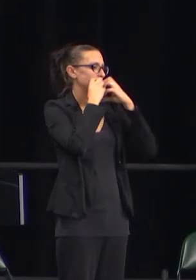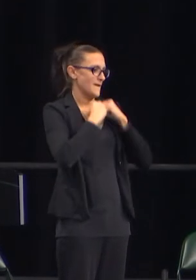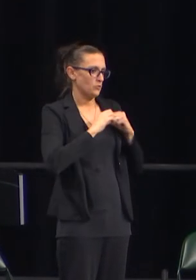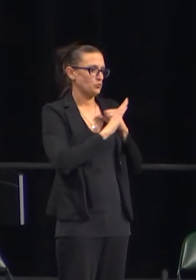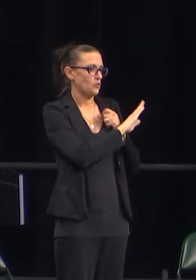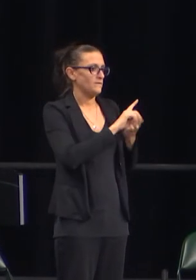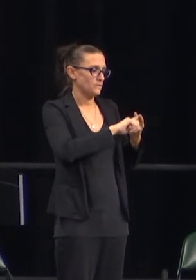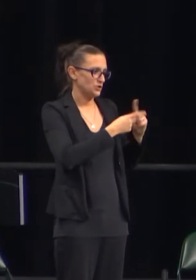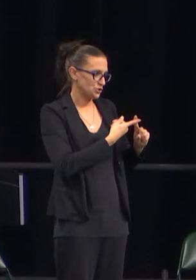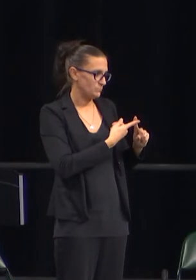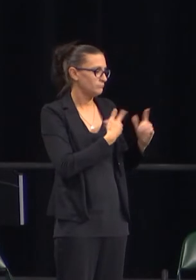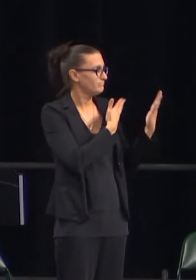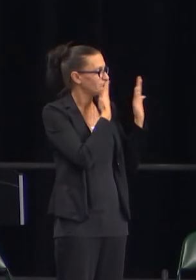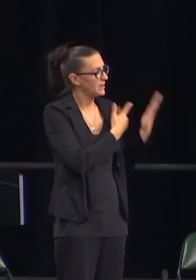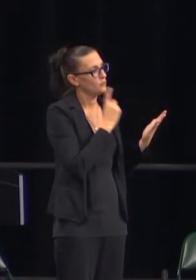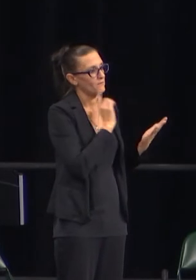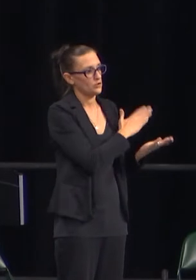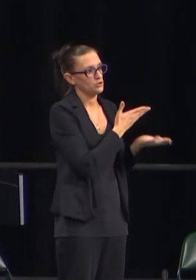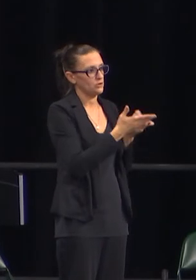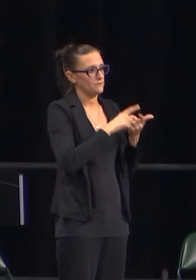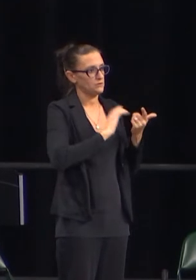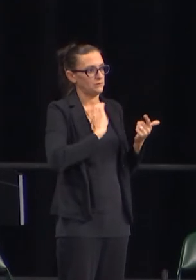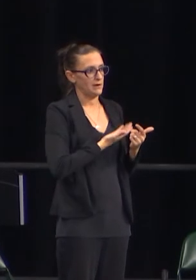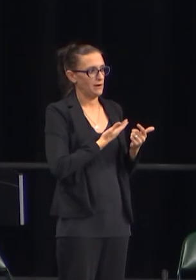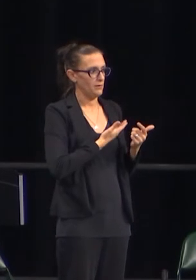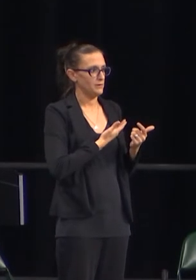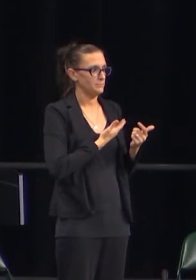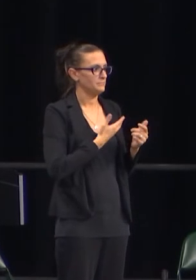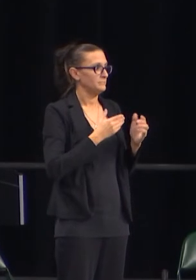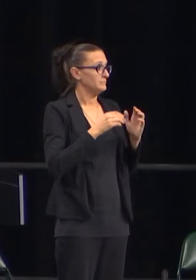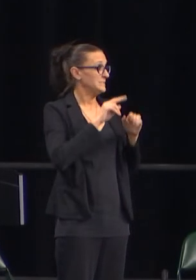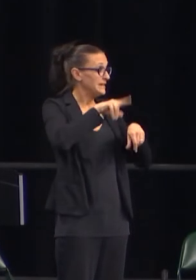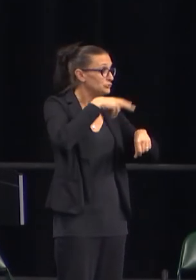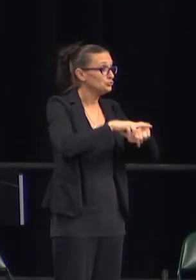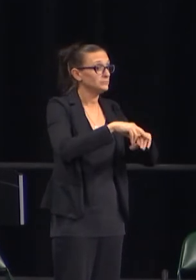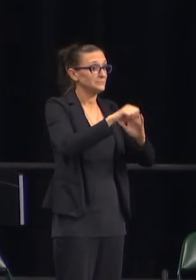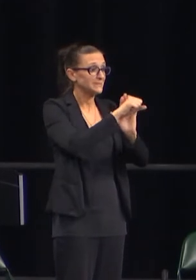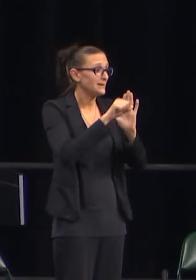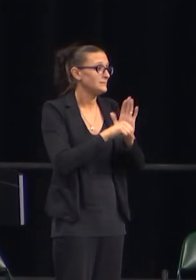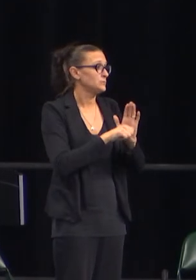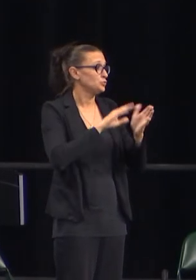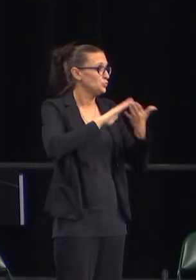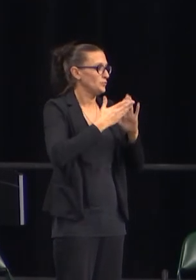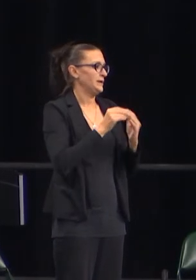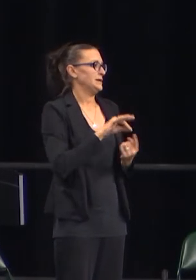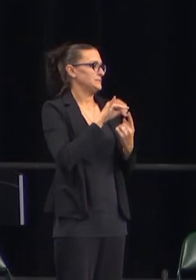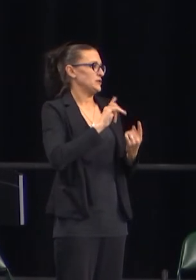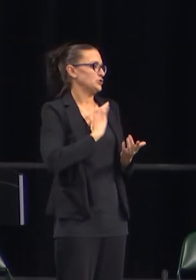We thank you for your service to our nation, our state, our community, and especially our college.